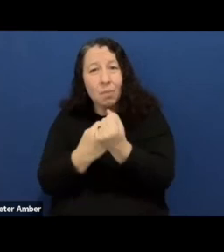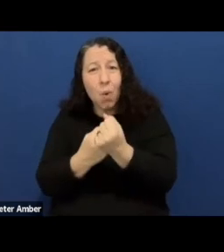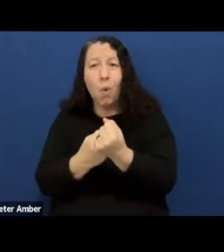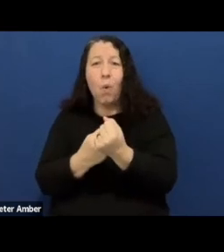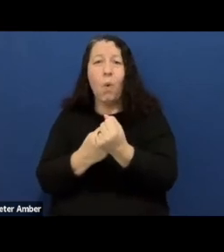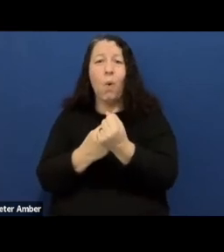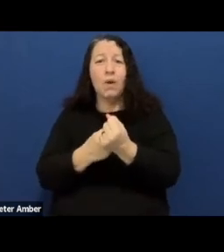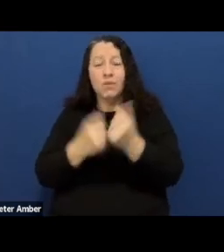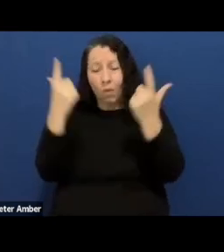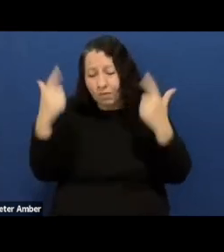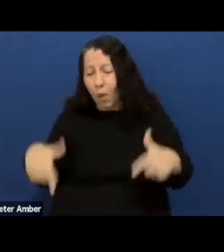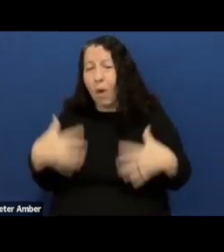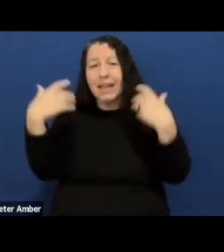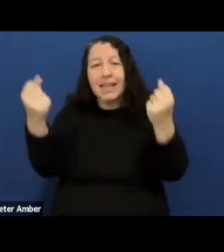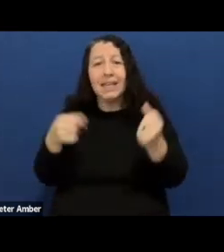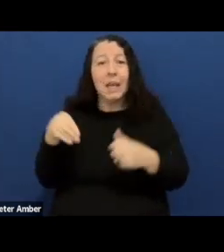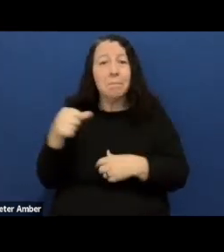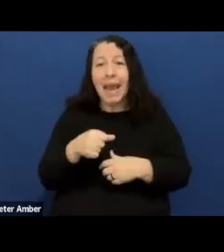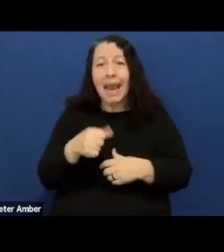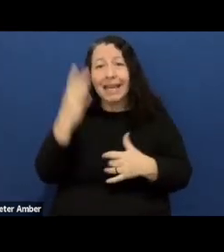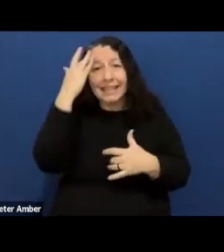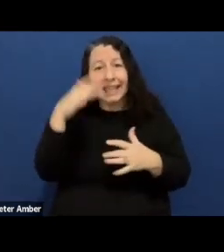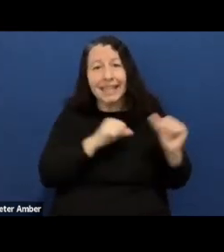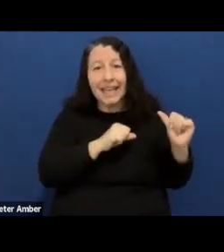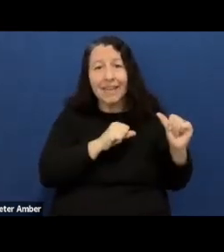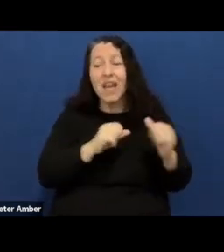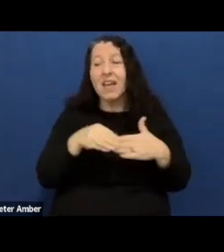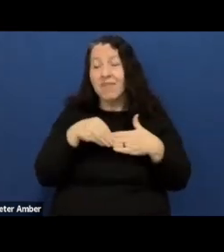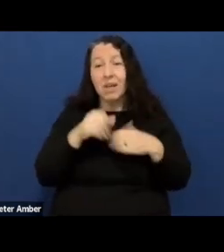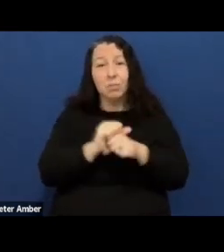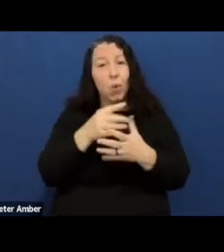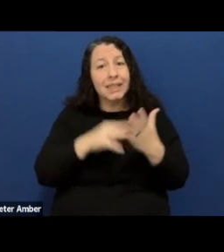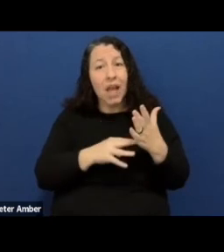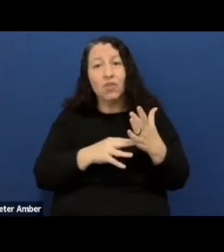tools, mental health support and somatic healing, paid sick leave,